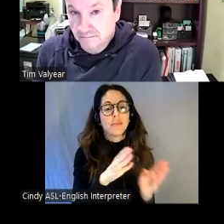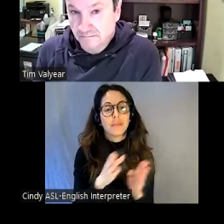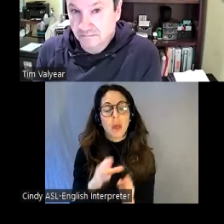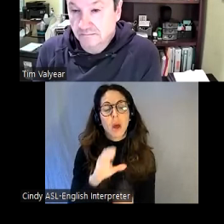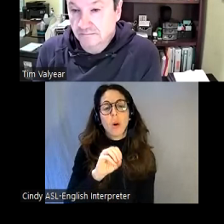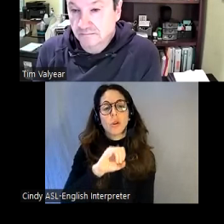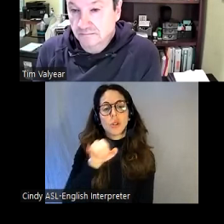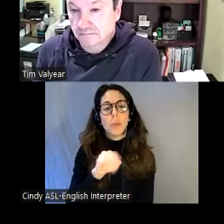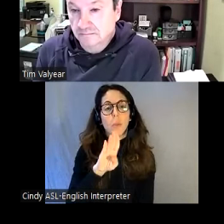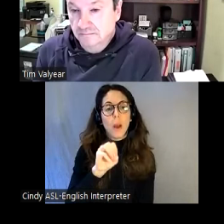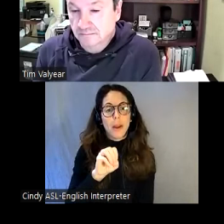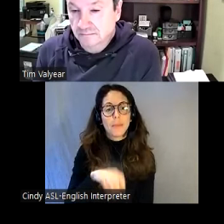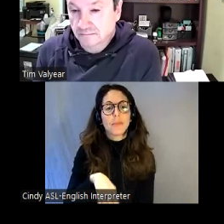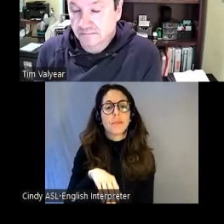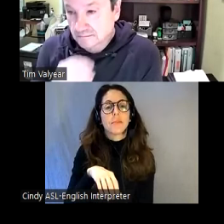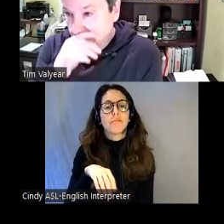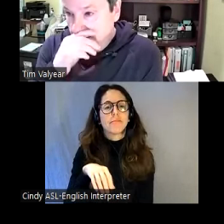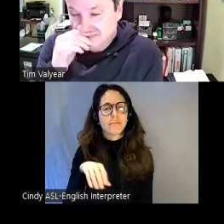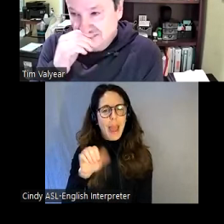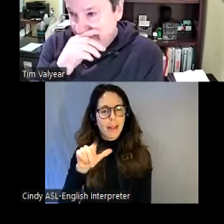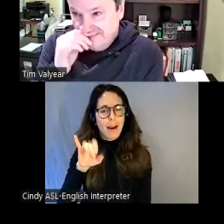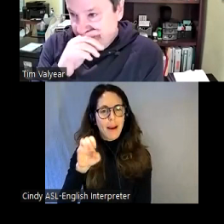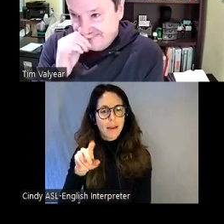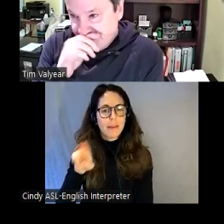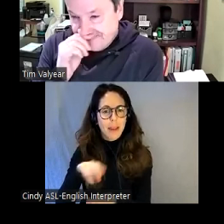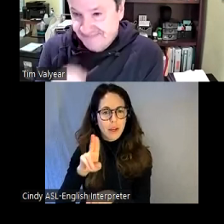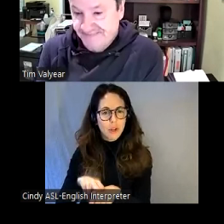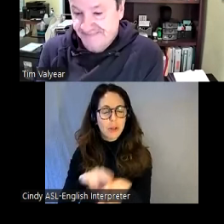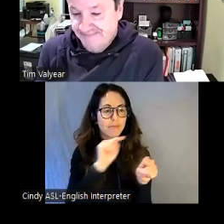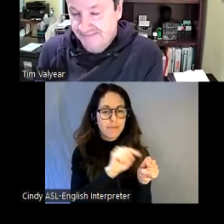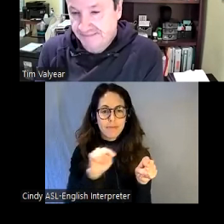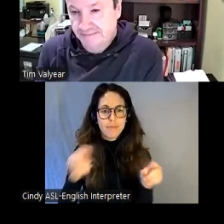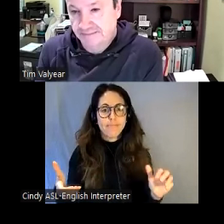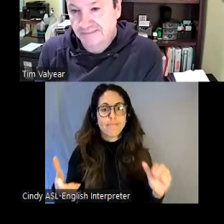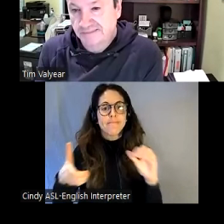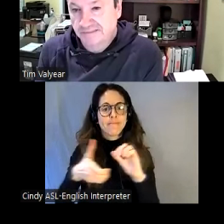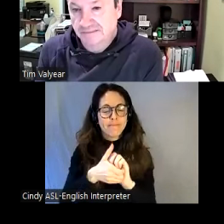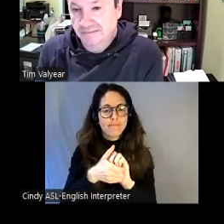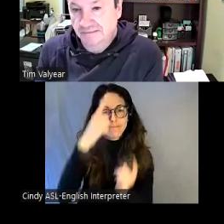of the Haudenosaunee and most recently, the Mississaugas.